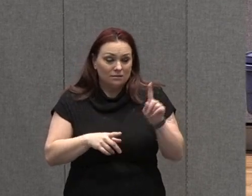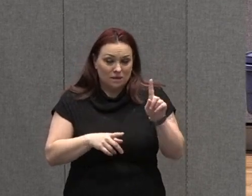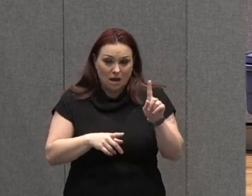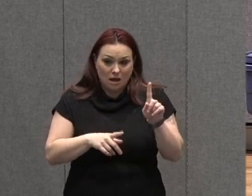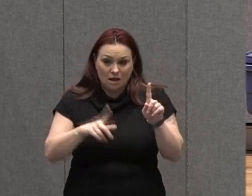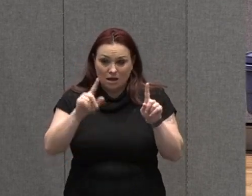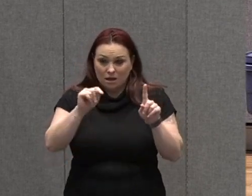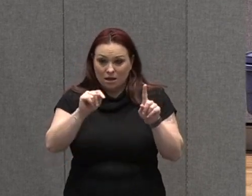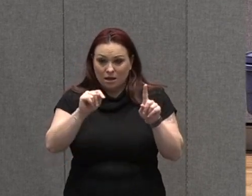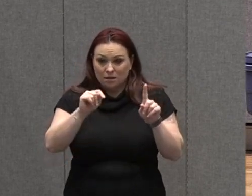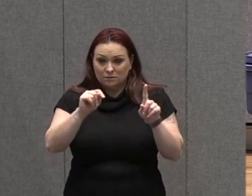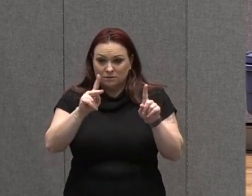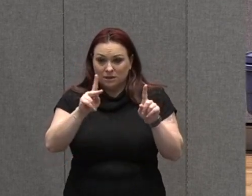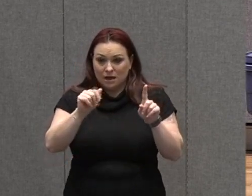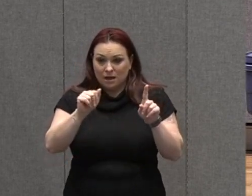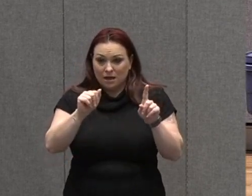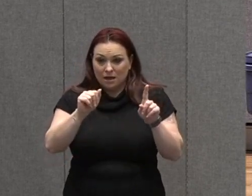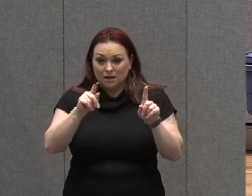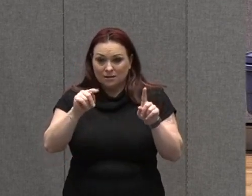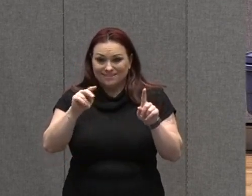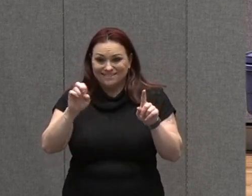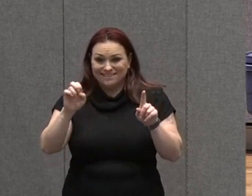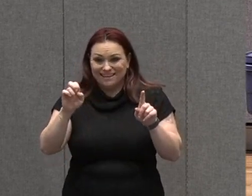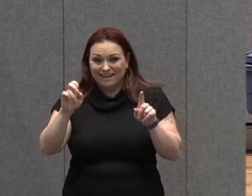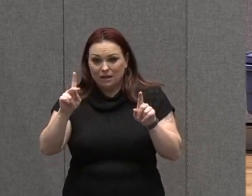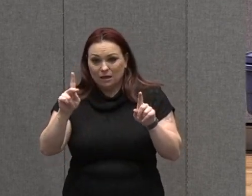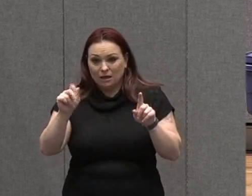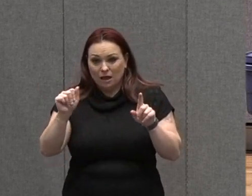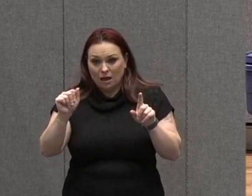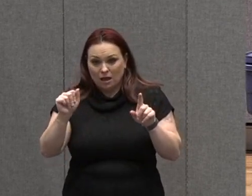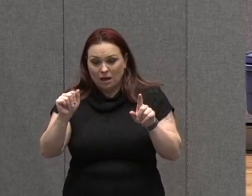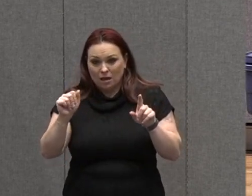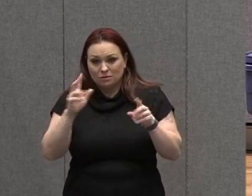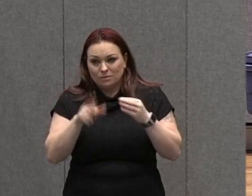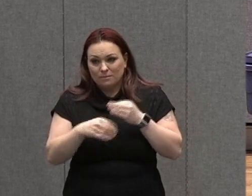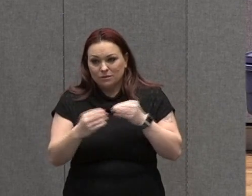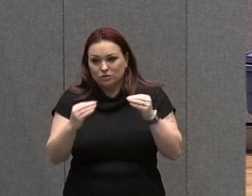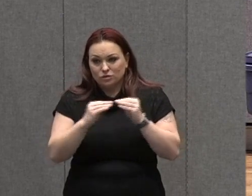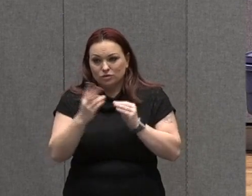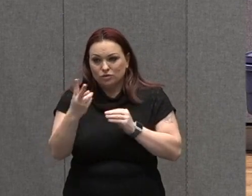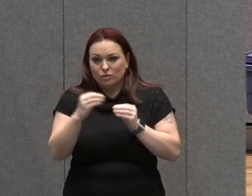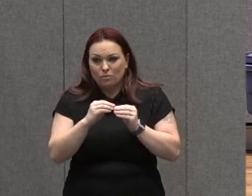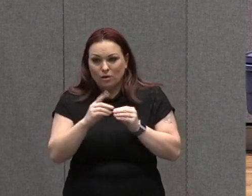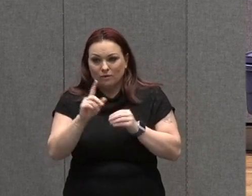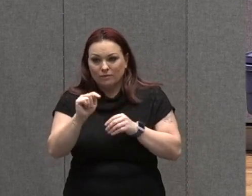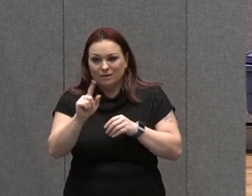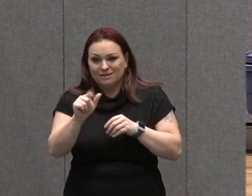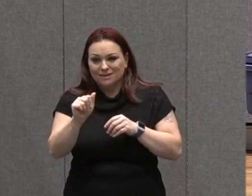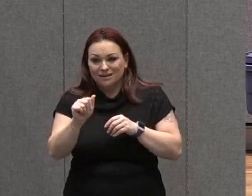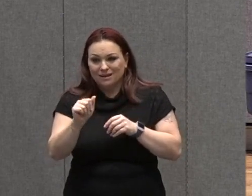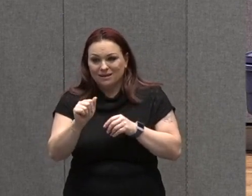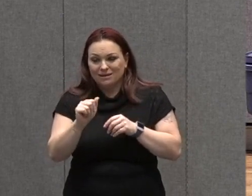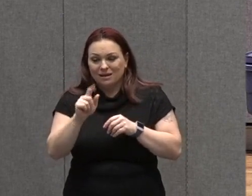Taka-tika oh, taka-tika. So I'm just squeezing in two extra sounds between the tati. So taka-tika.